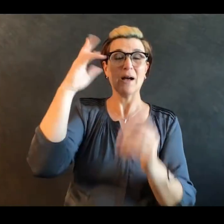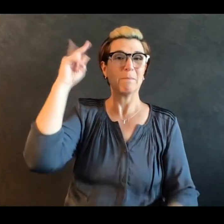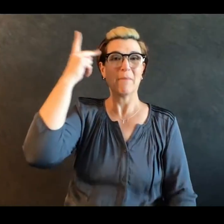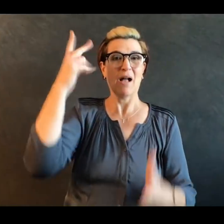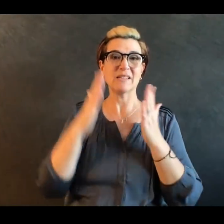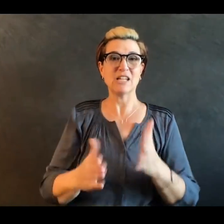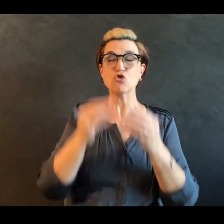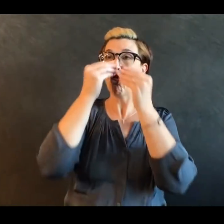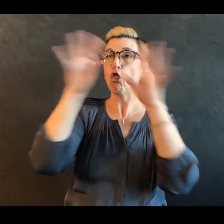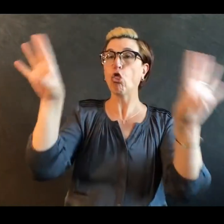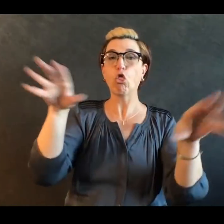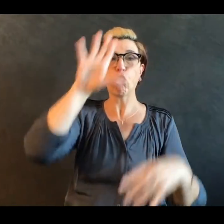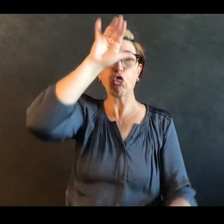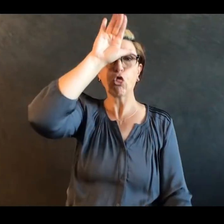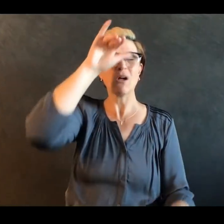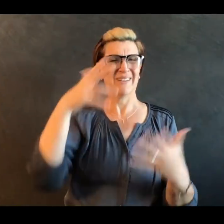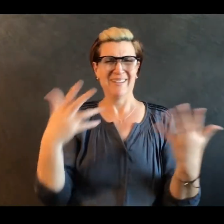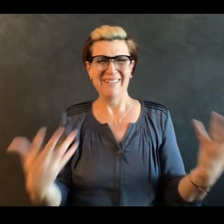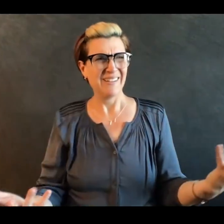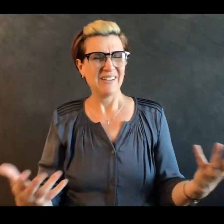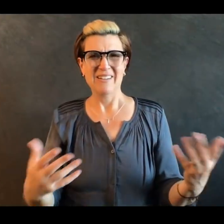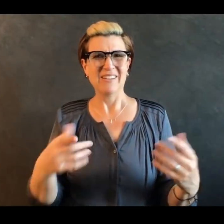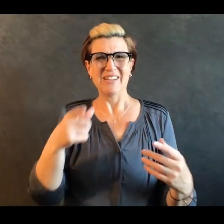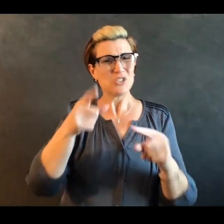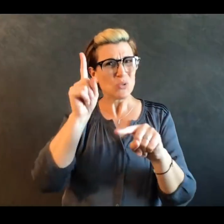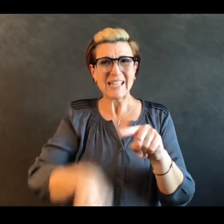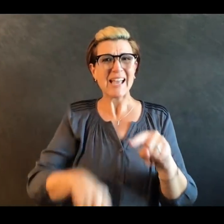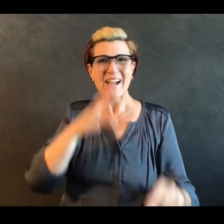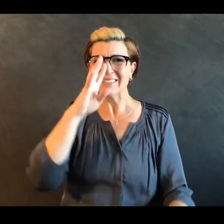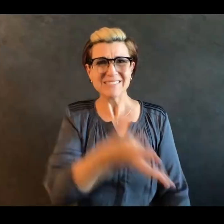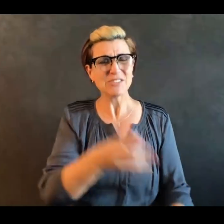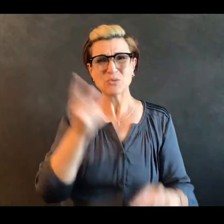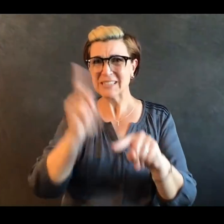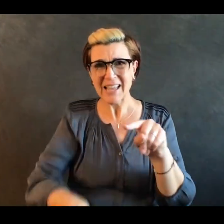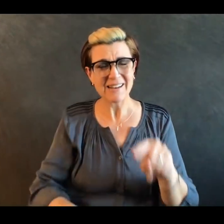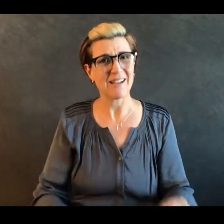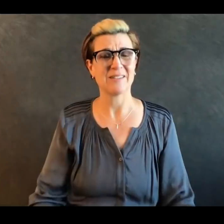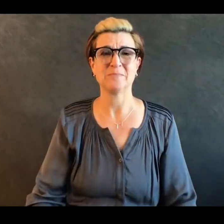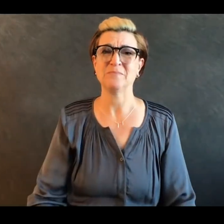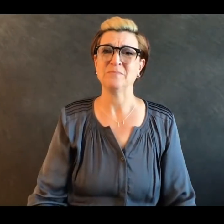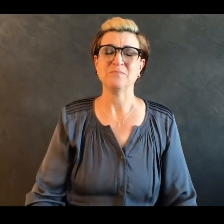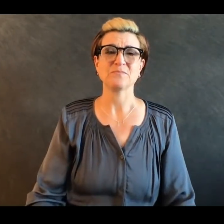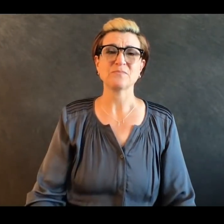the heart and soul can't forget about them and we're talking about the